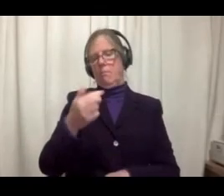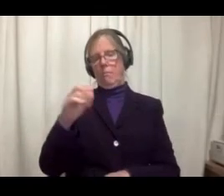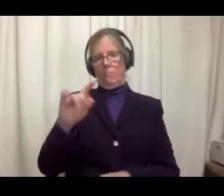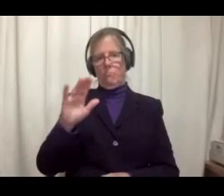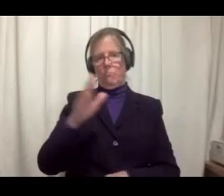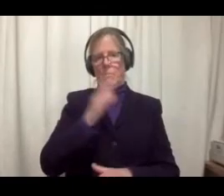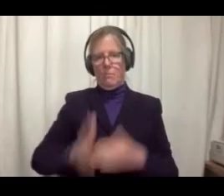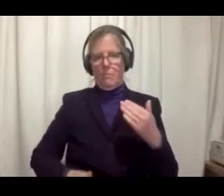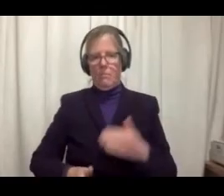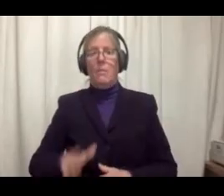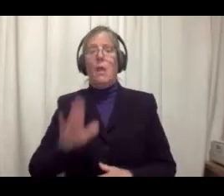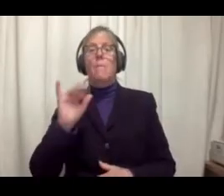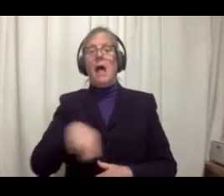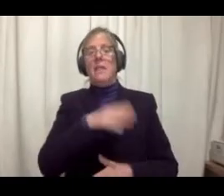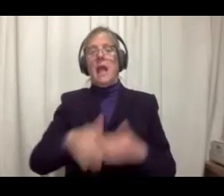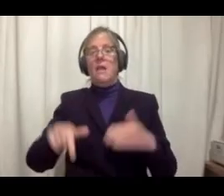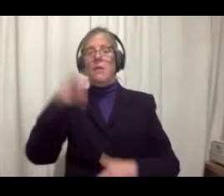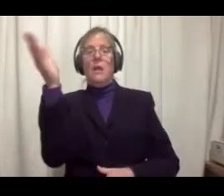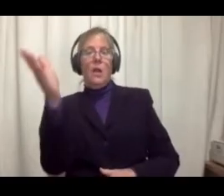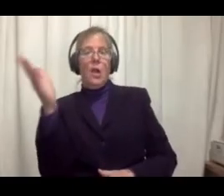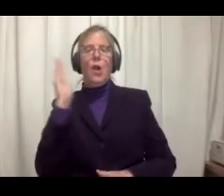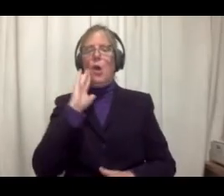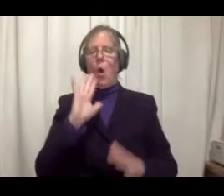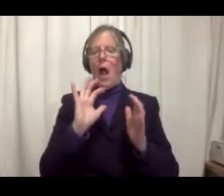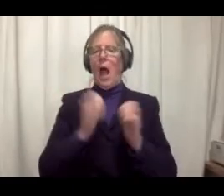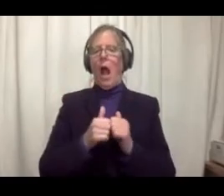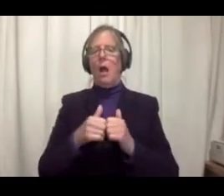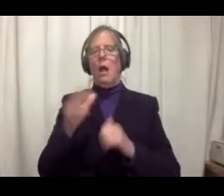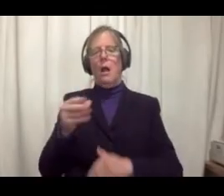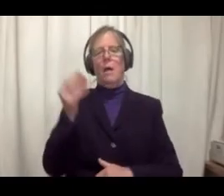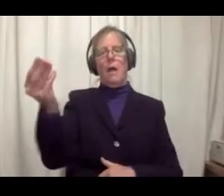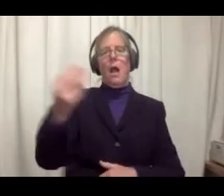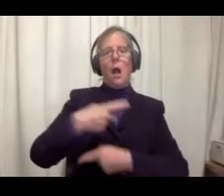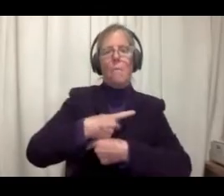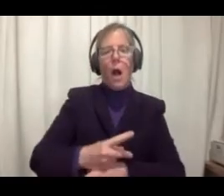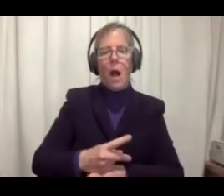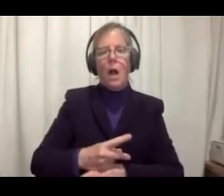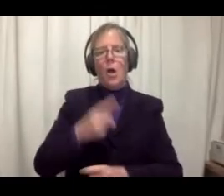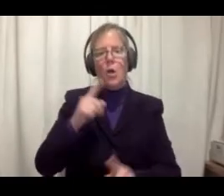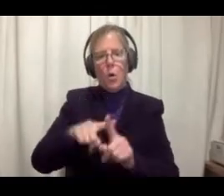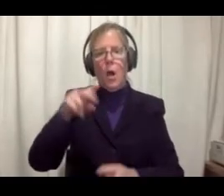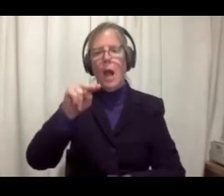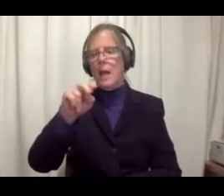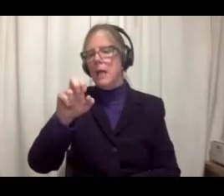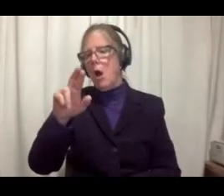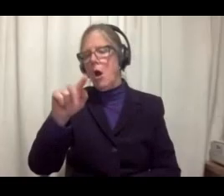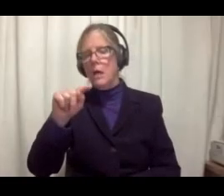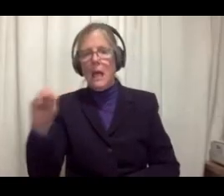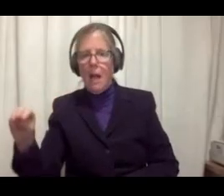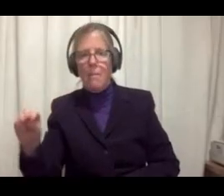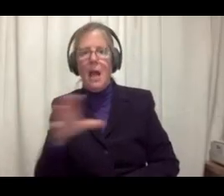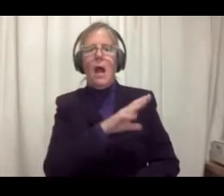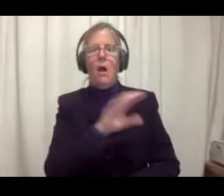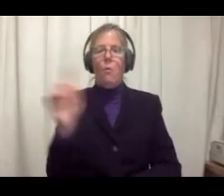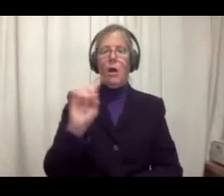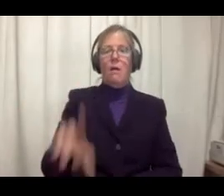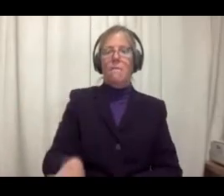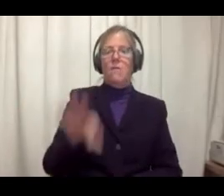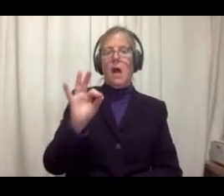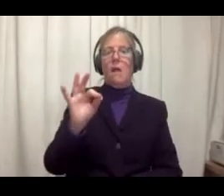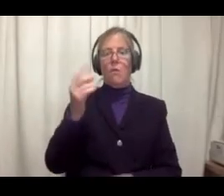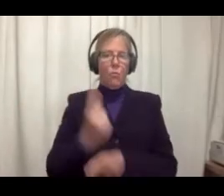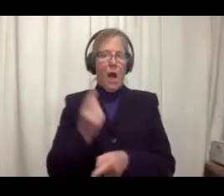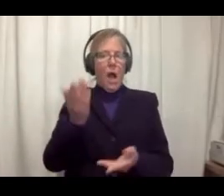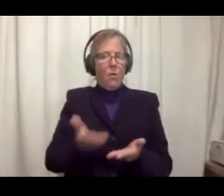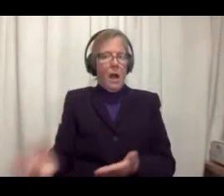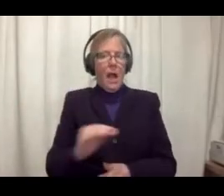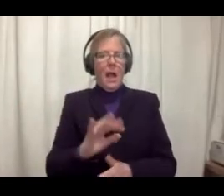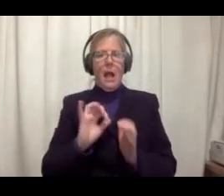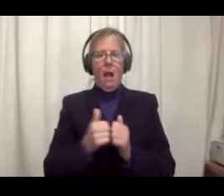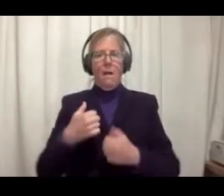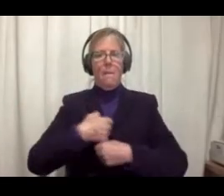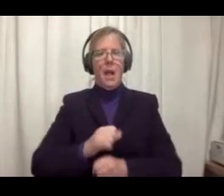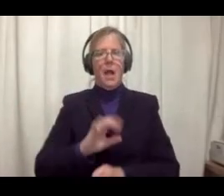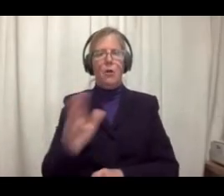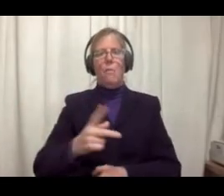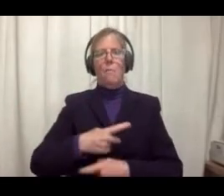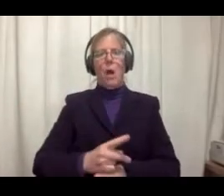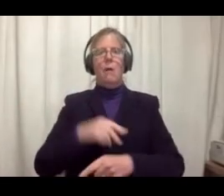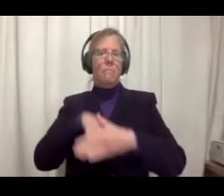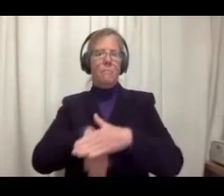importantly, you’ll walk away with a plan for how to make the NCRTM part of your ongoing strategy.